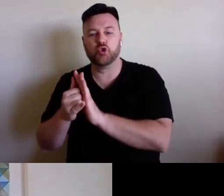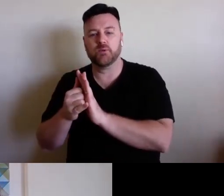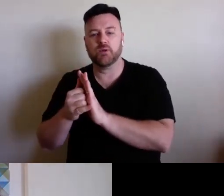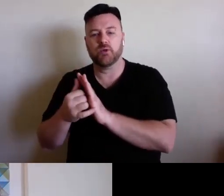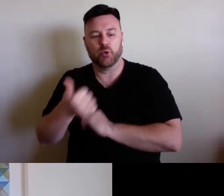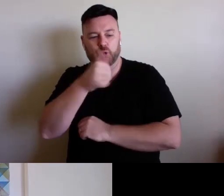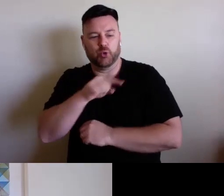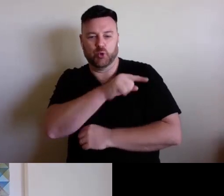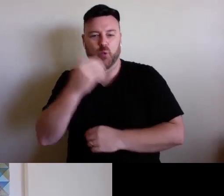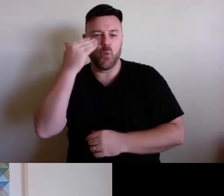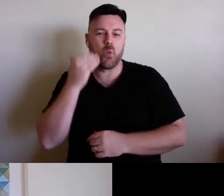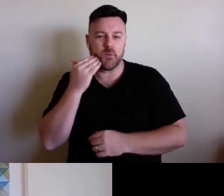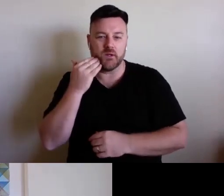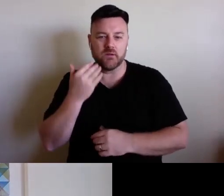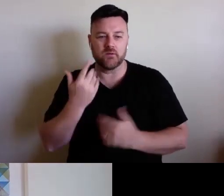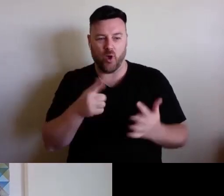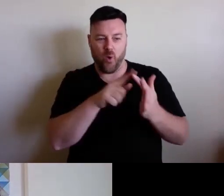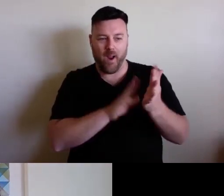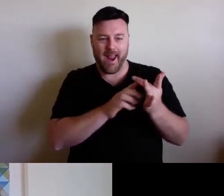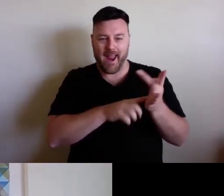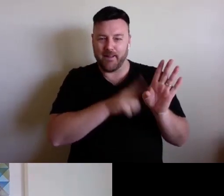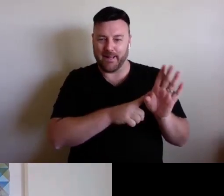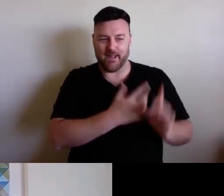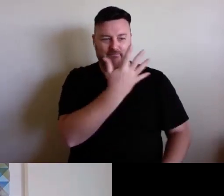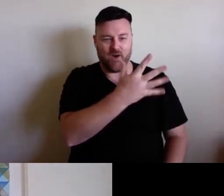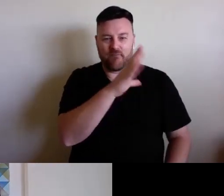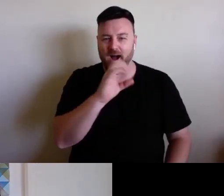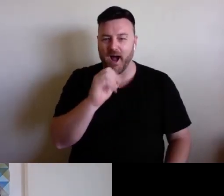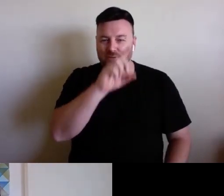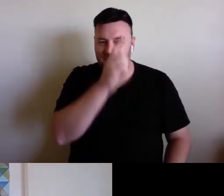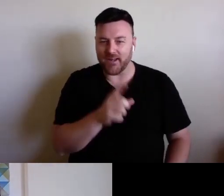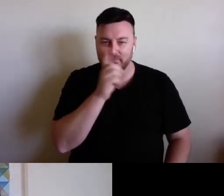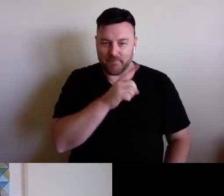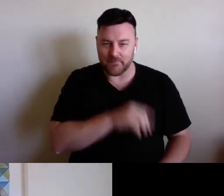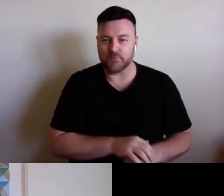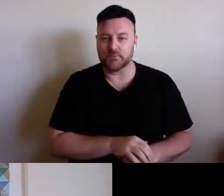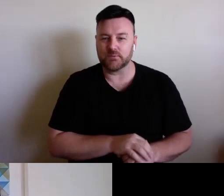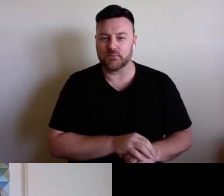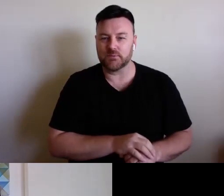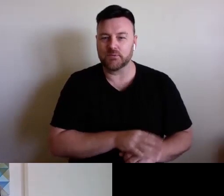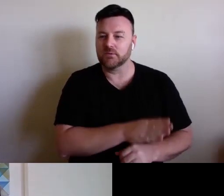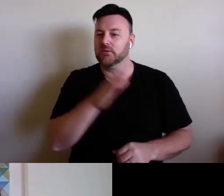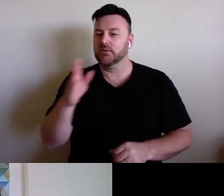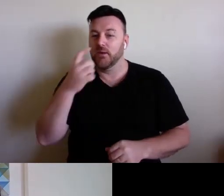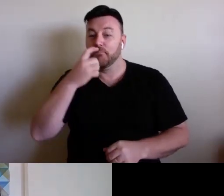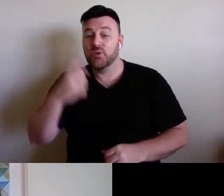The Field Museum has 3,500 subscribers. So she's the one actually driving the traffic and the interest in what they're doing. But